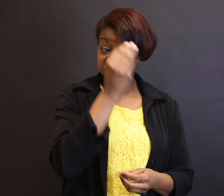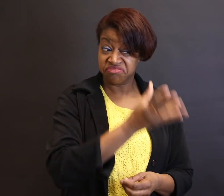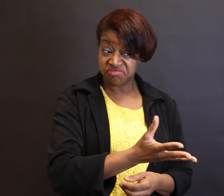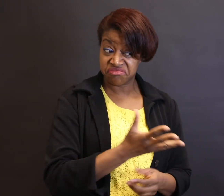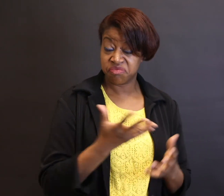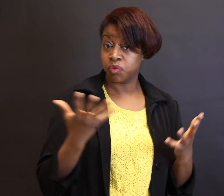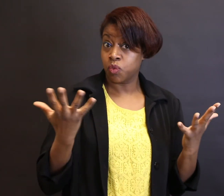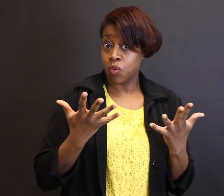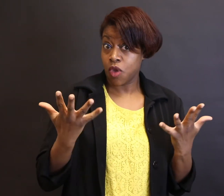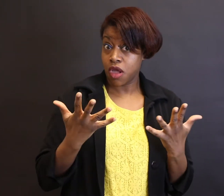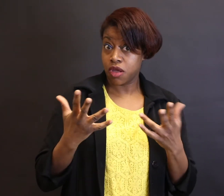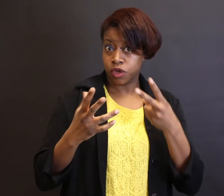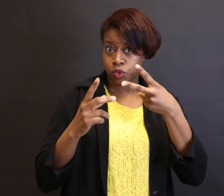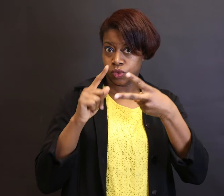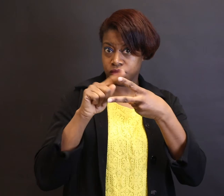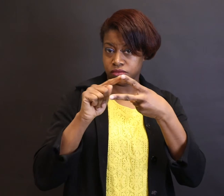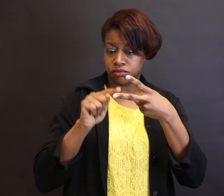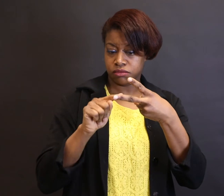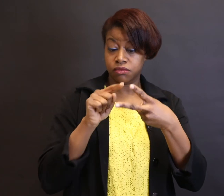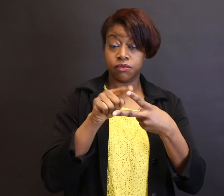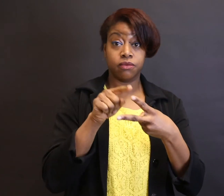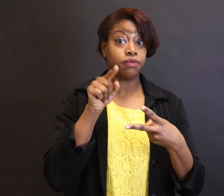Tell them 2 things: